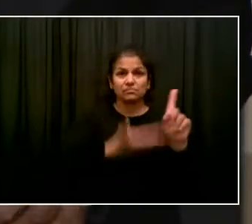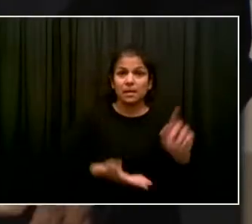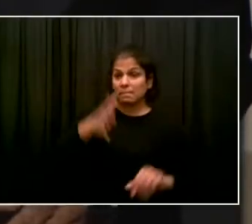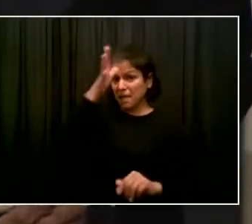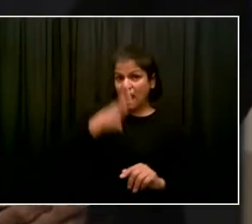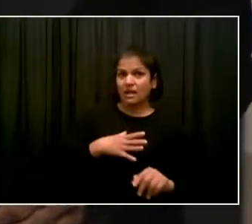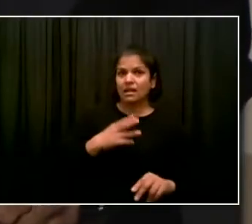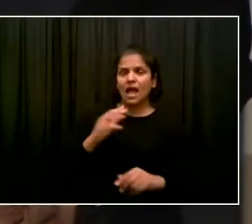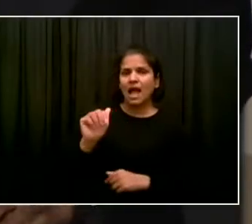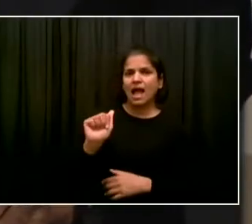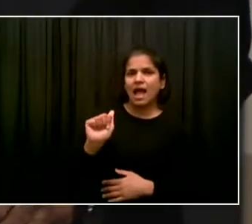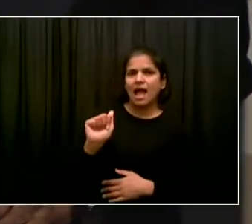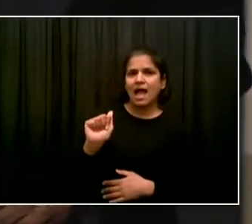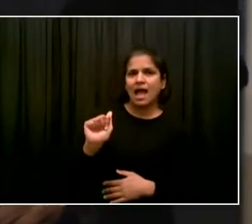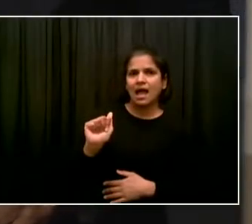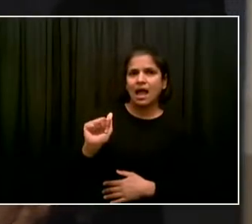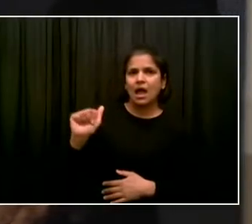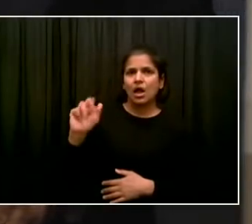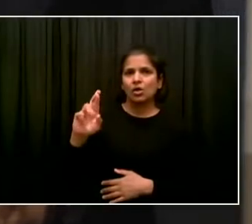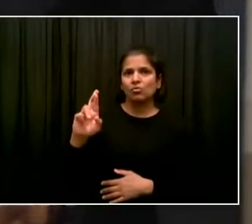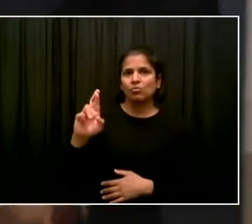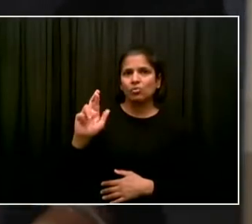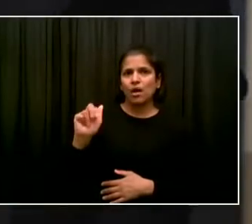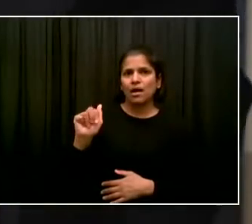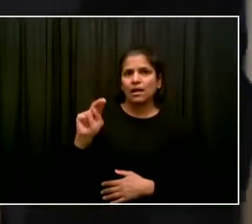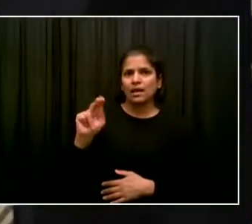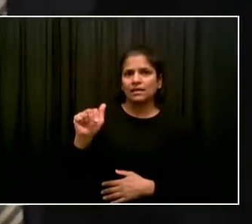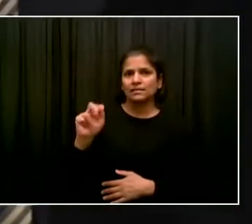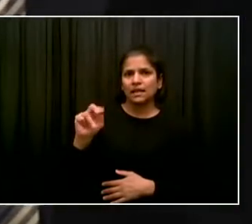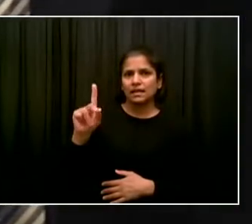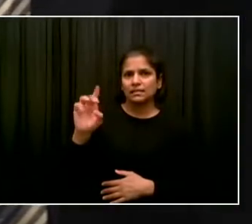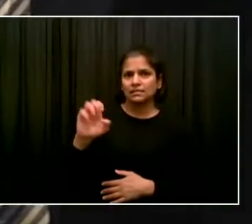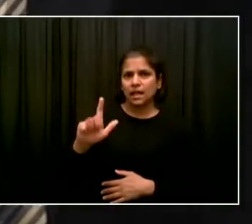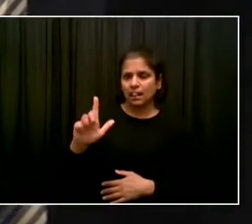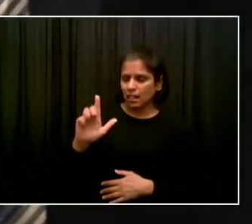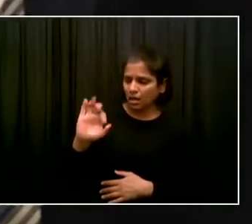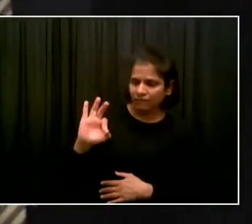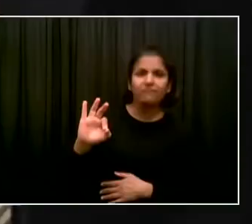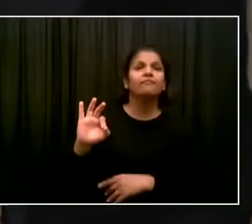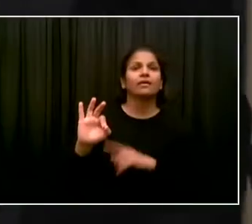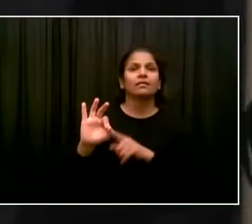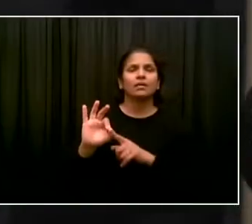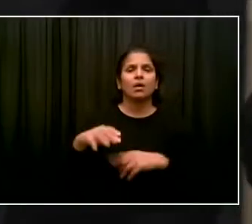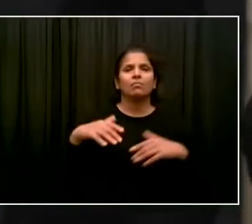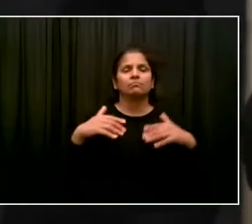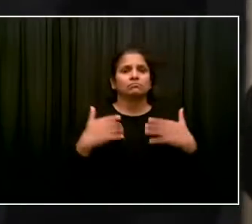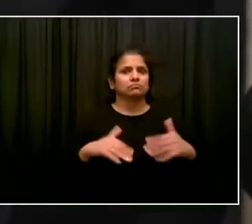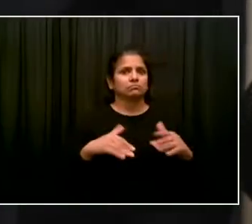SOMETHING IN THE MIND STARTED REGISTERING ABOUT